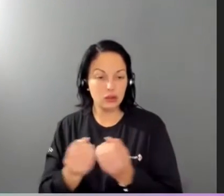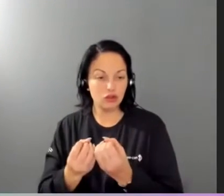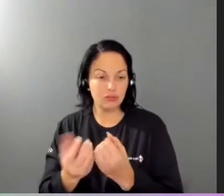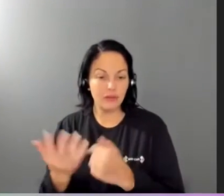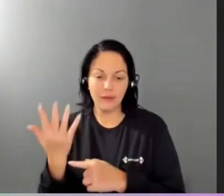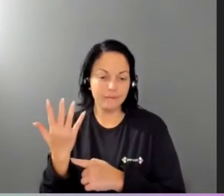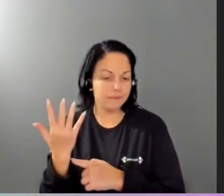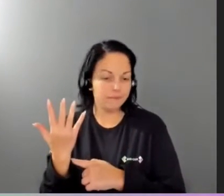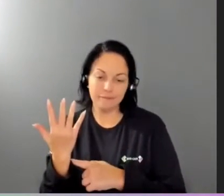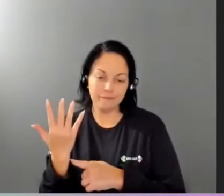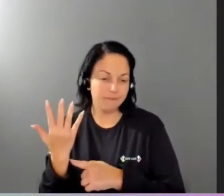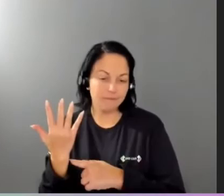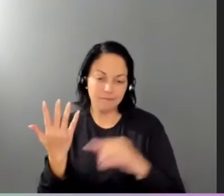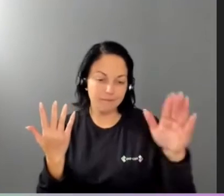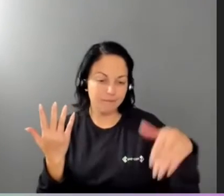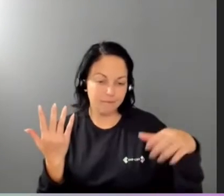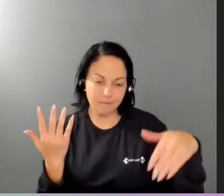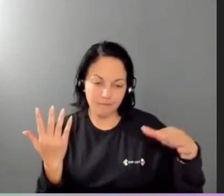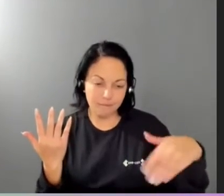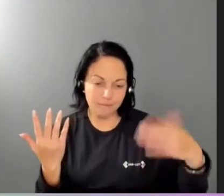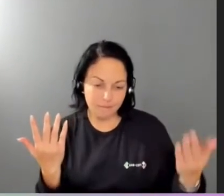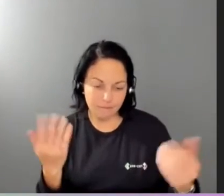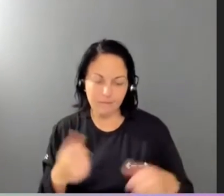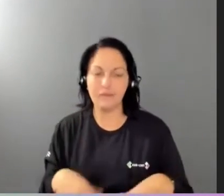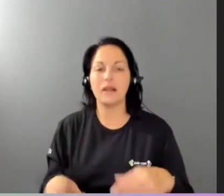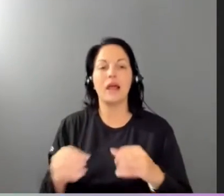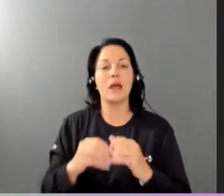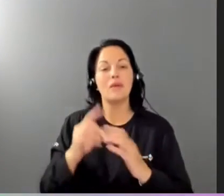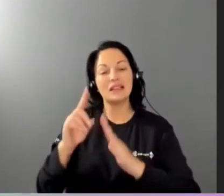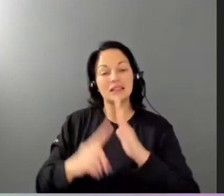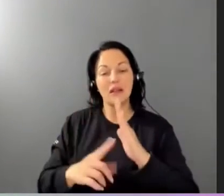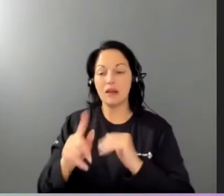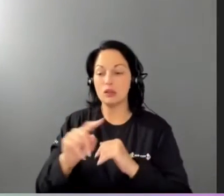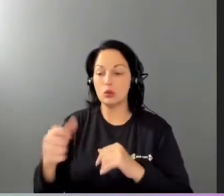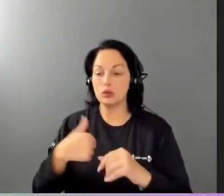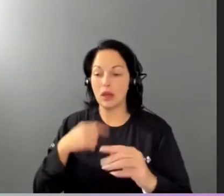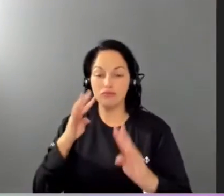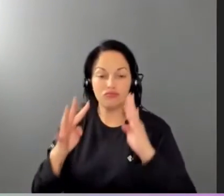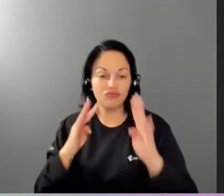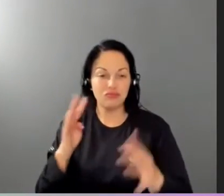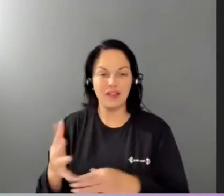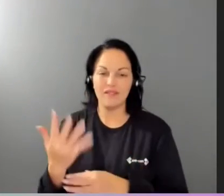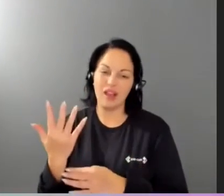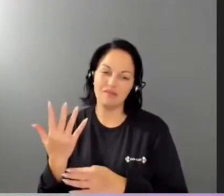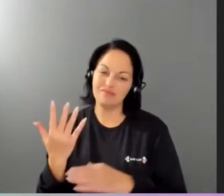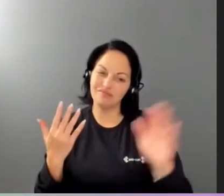an expert in running them. I have have yet to see on any variable in any organization, 5. And again, I designed the